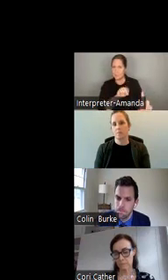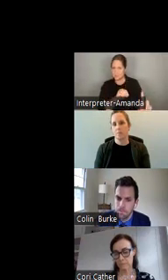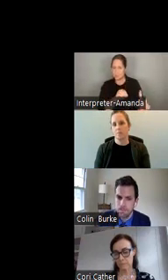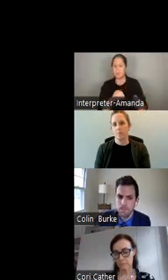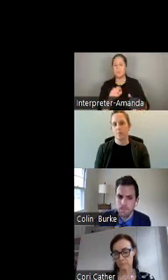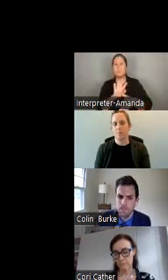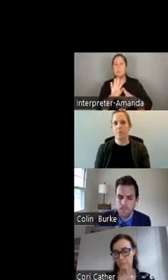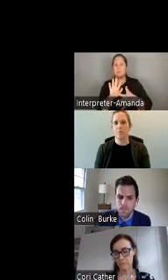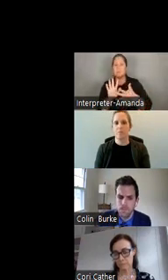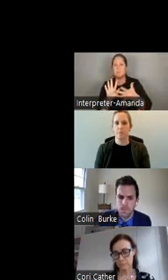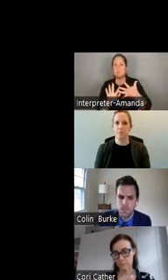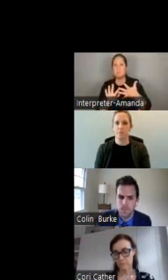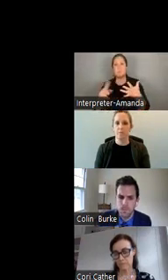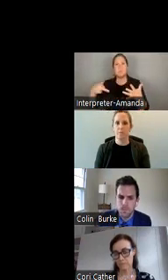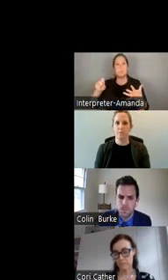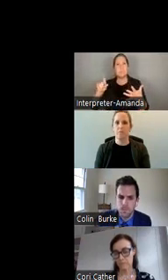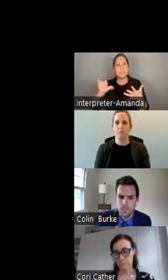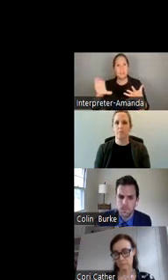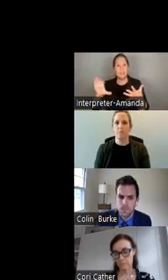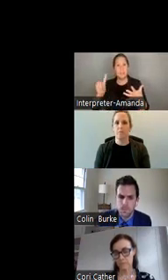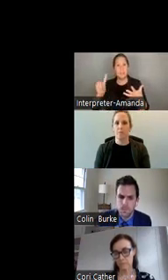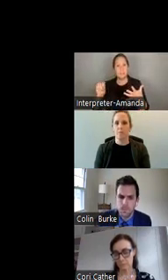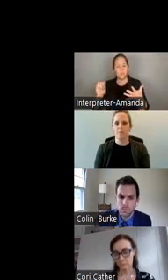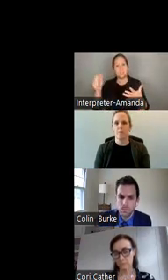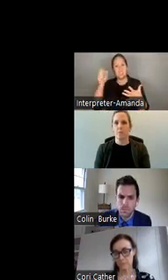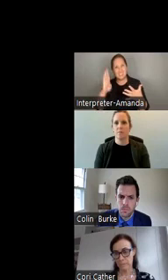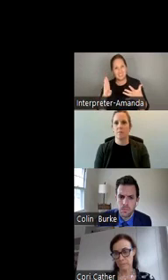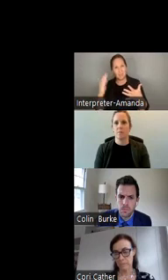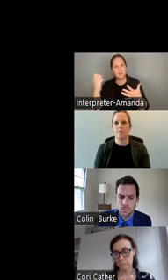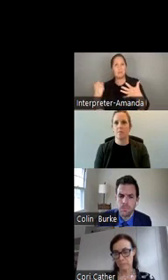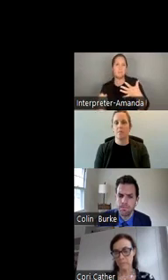psychotic disorders particularly schizophrenia and I think that really mirrors my clinic experience